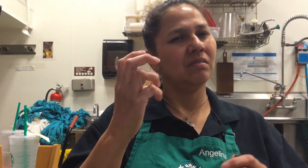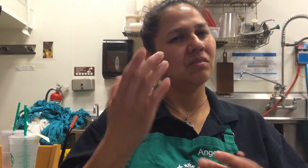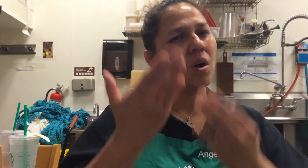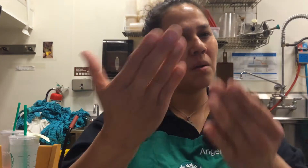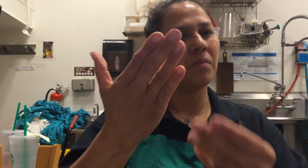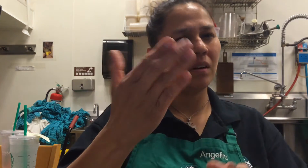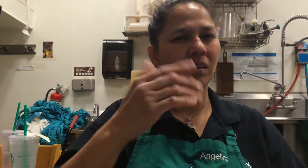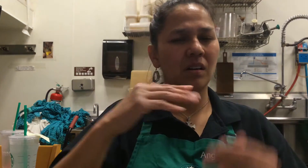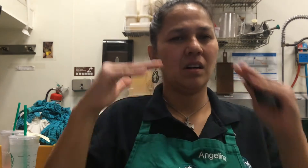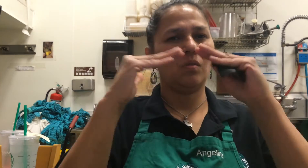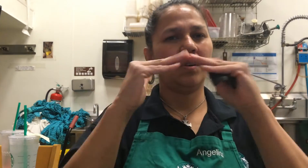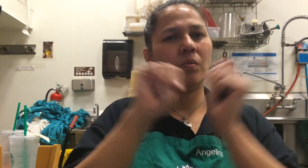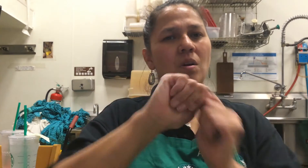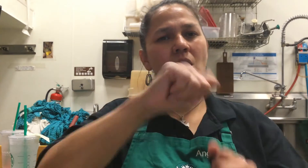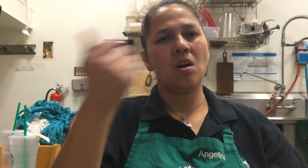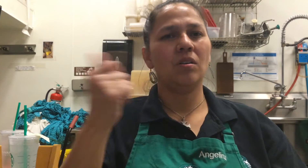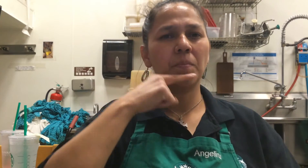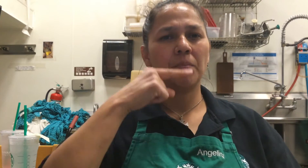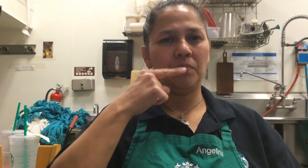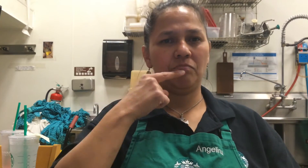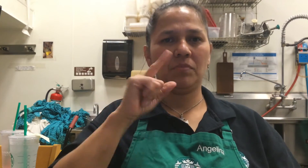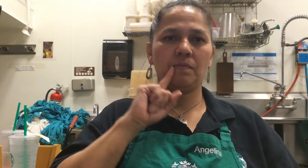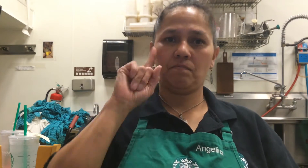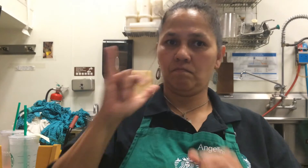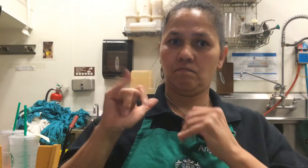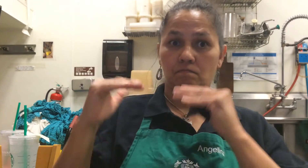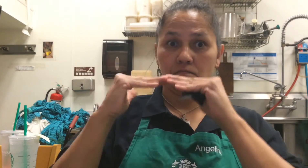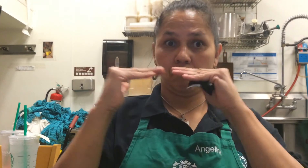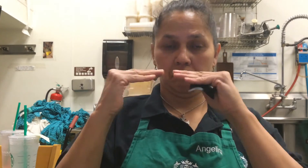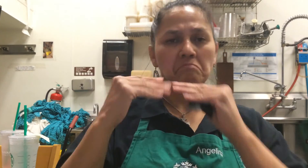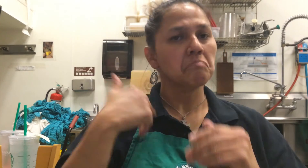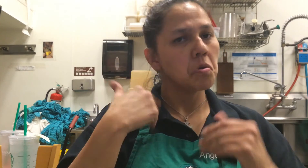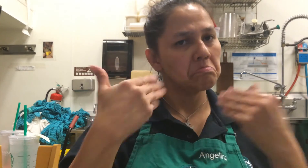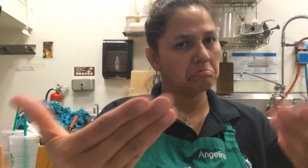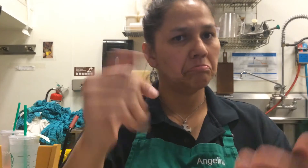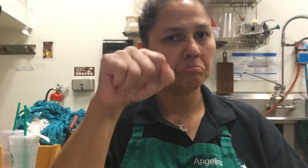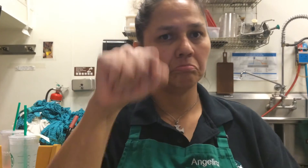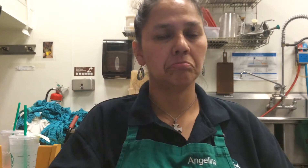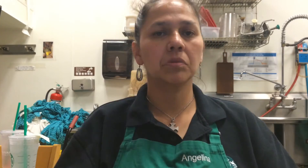I highly recommend that it applies to all other partners as well.